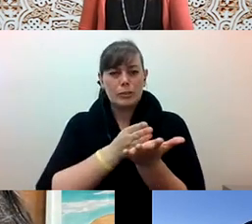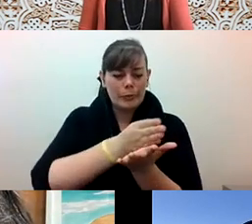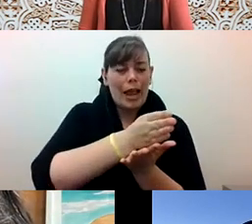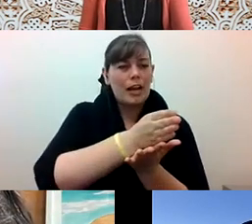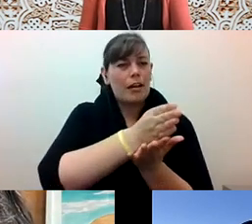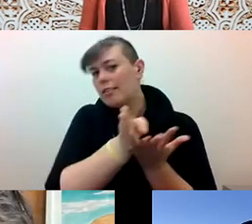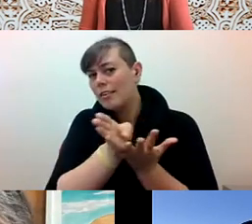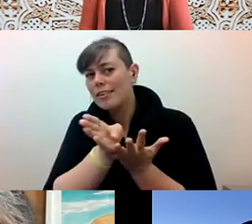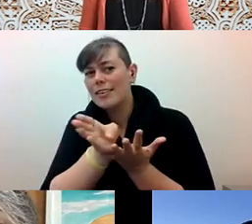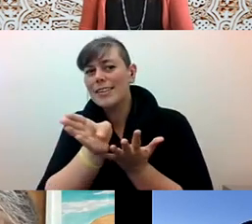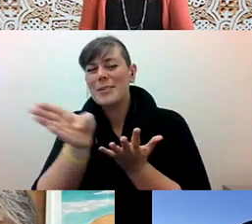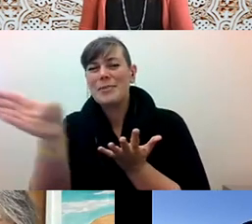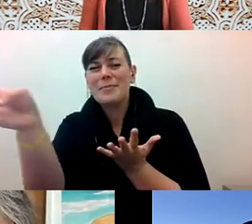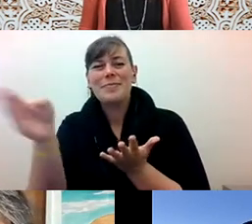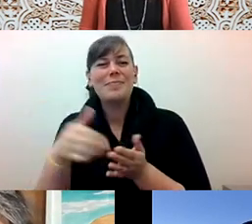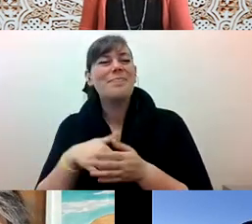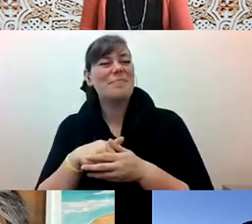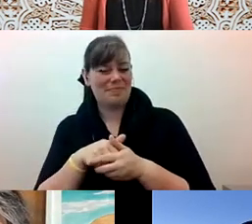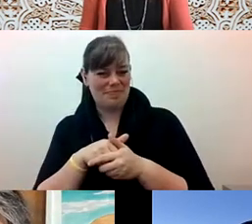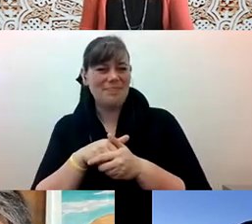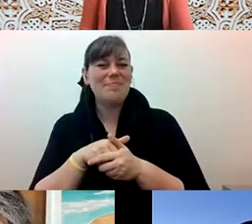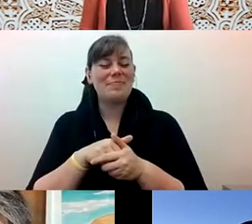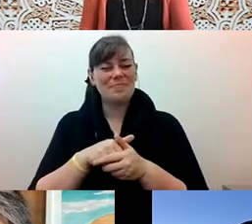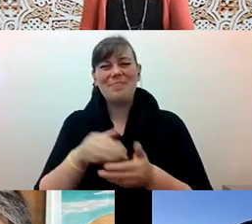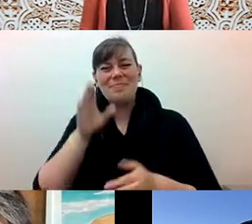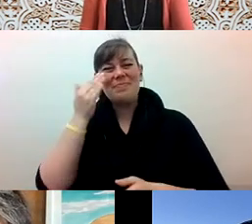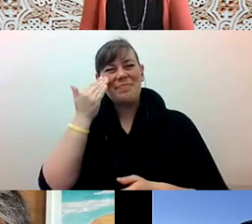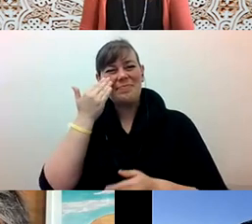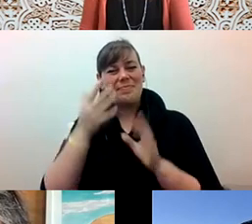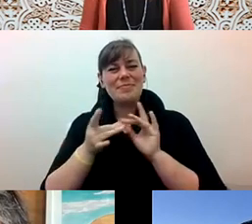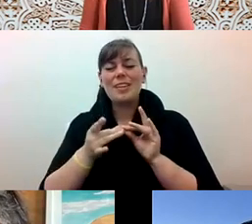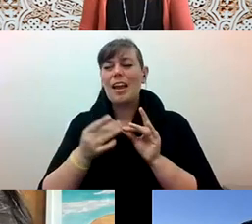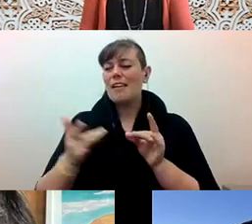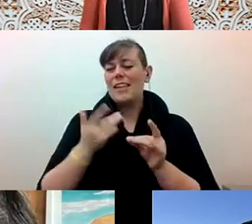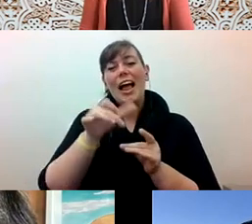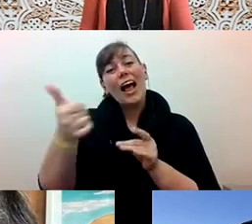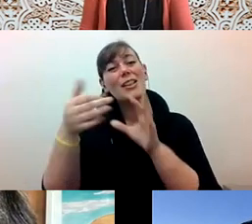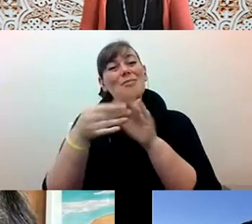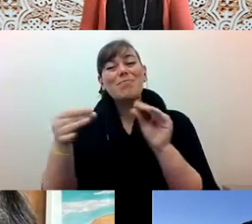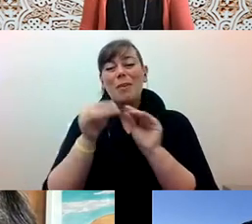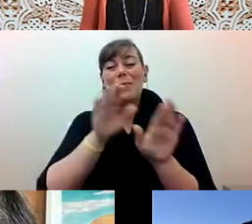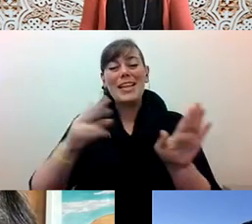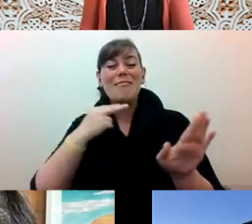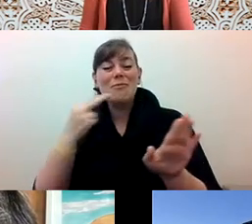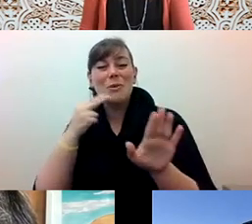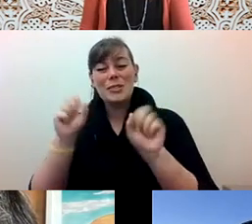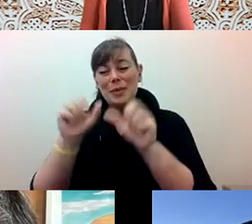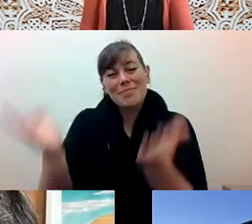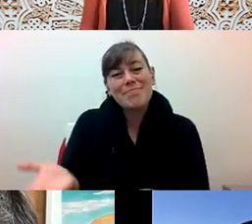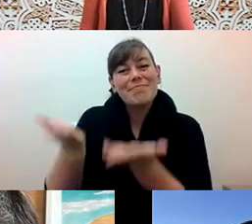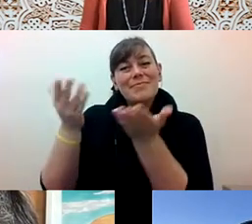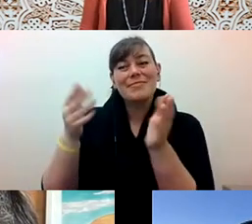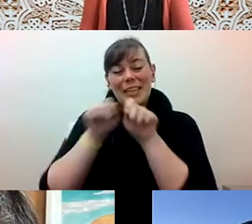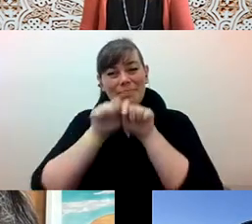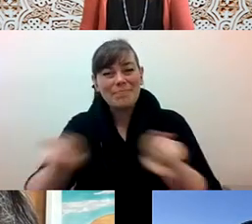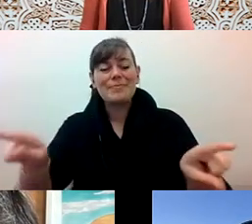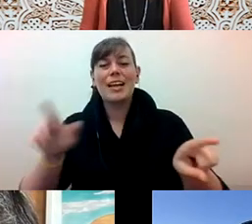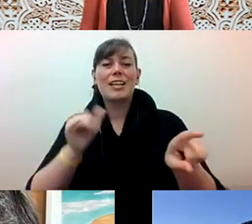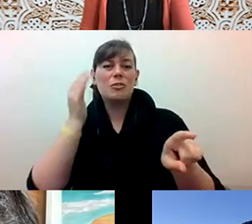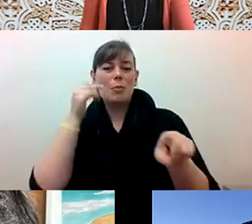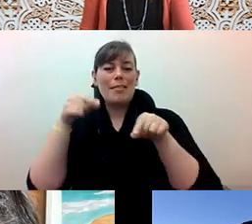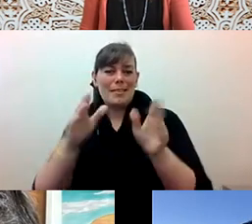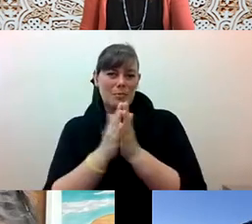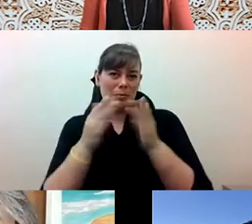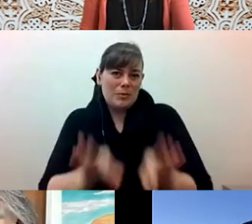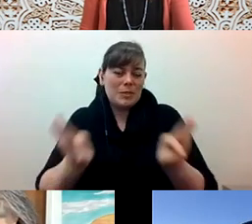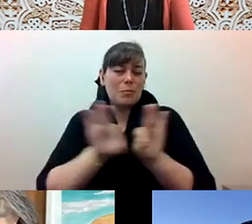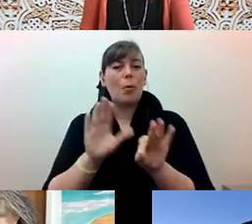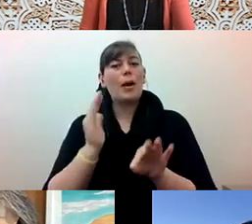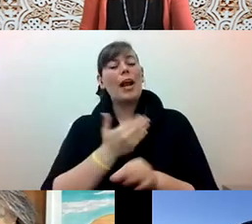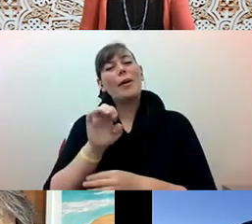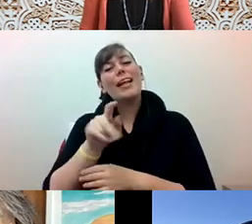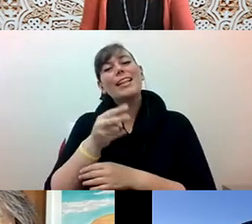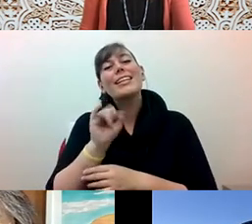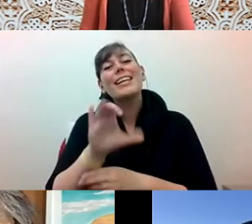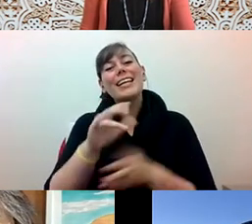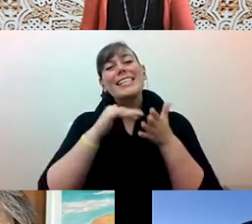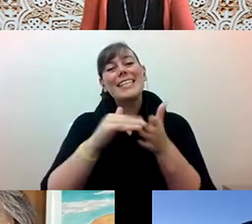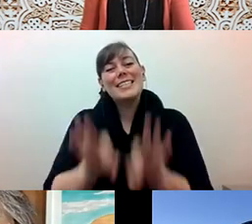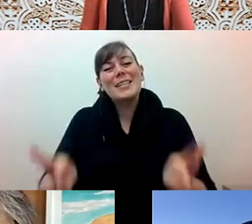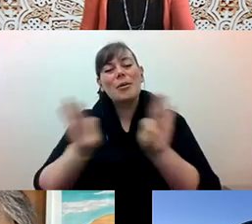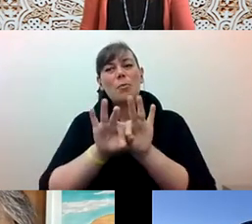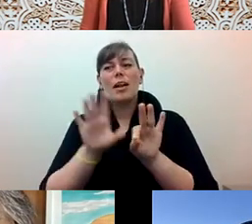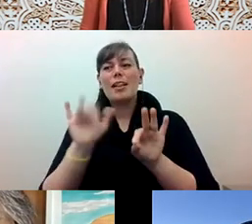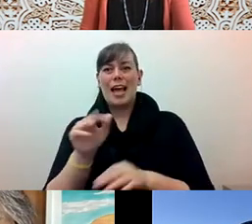Alex Tom he/him: But... but, you know, what I'm saying it's like I think we could we can lift up these other voices and that's why this anthology is important, that's why ethnic studies is important because we are literally breaking the model minority myth and we just have to keep doing it.